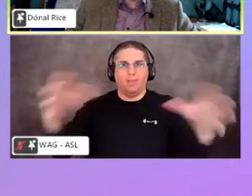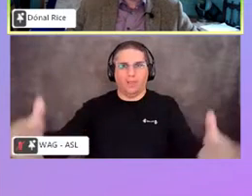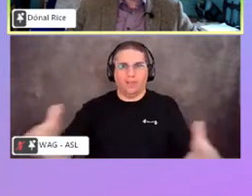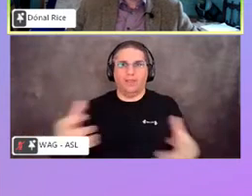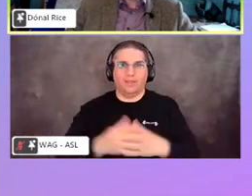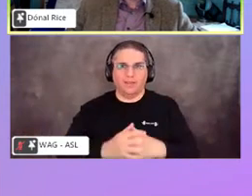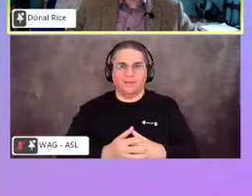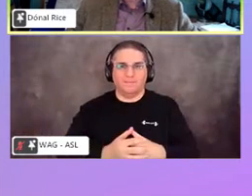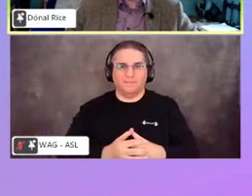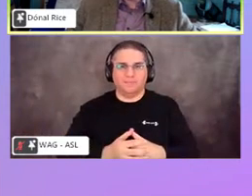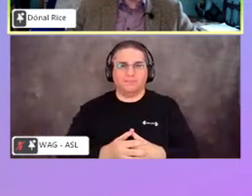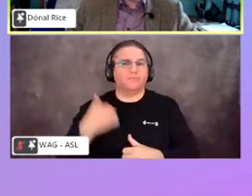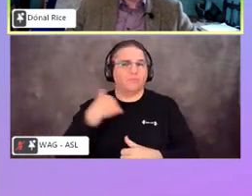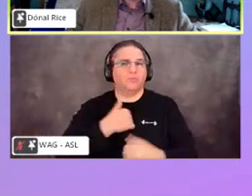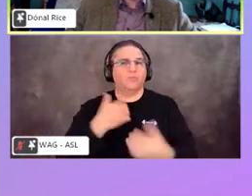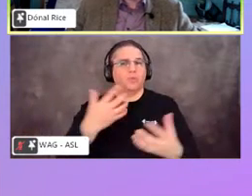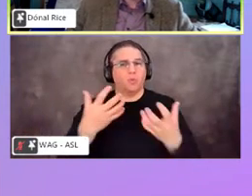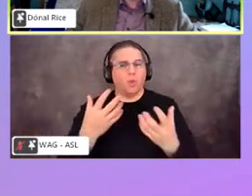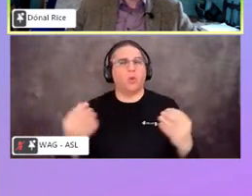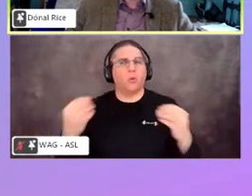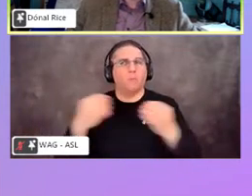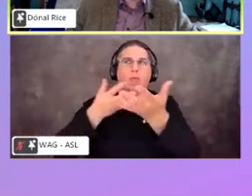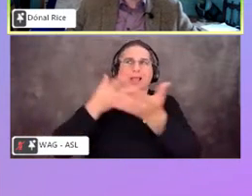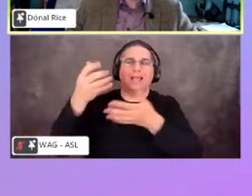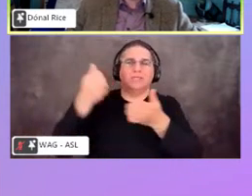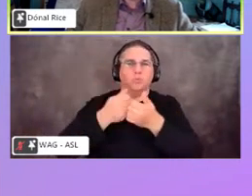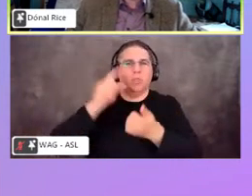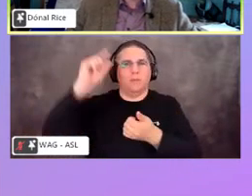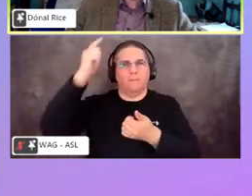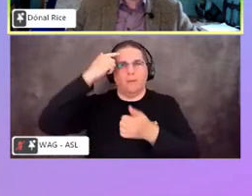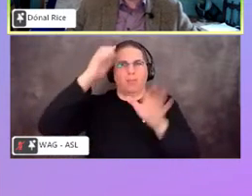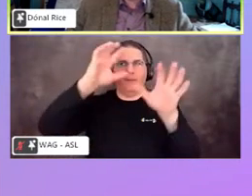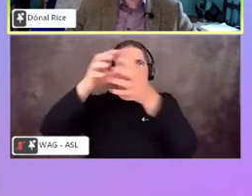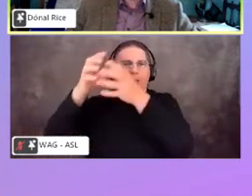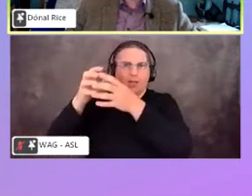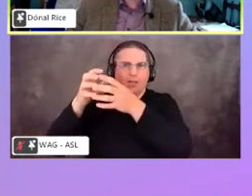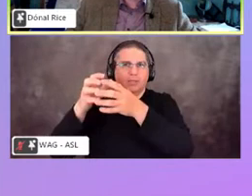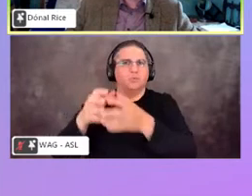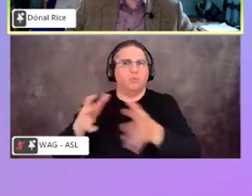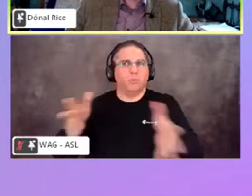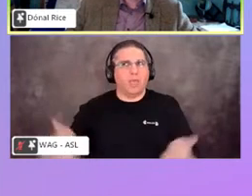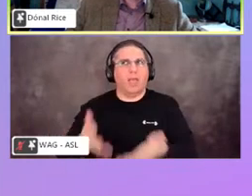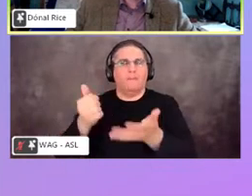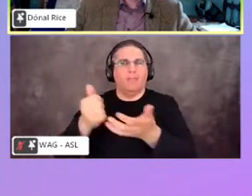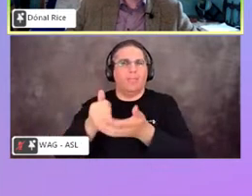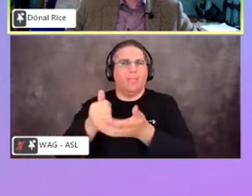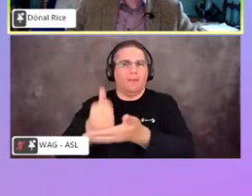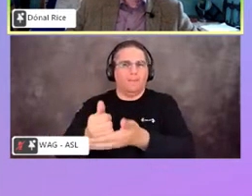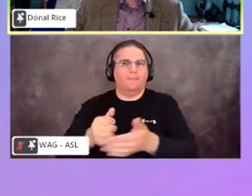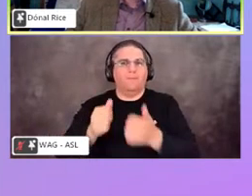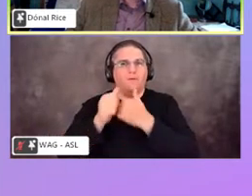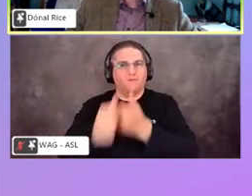produced to be accessible for going to be us is for the wider public service going forward. We want to engage